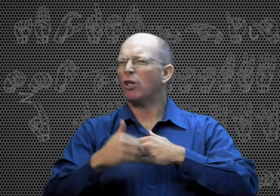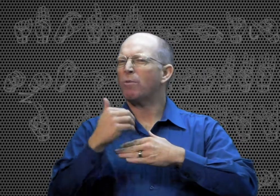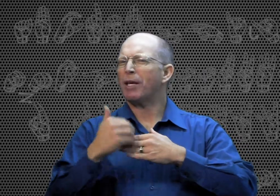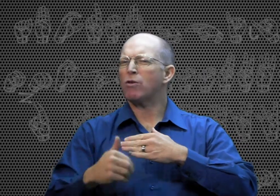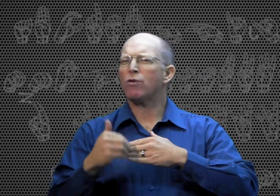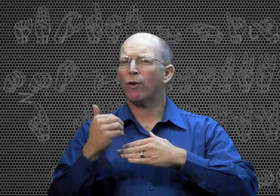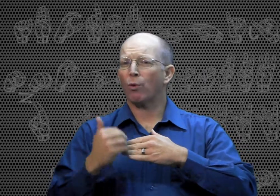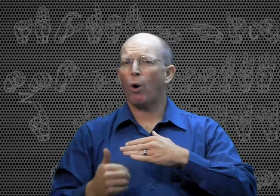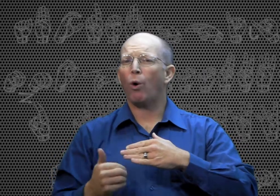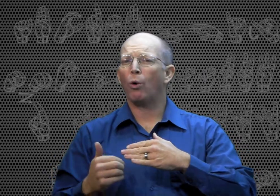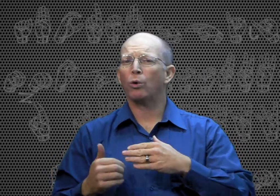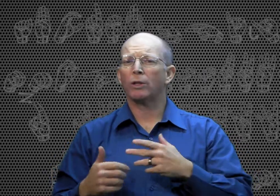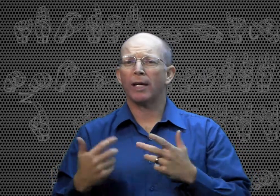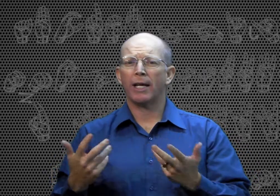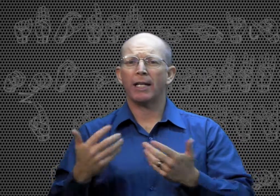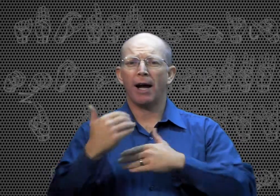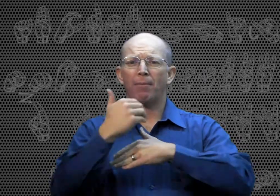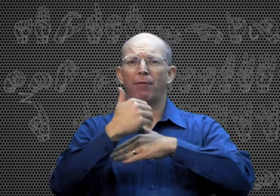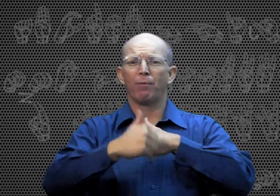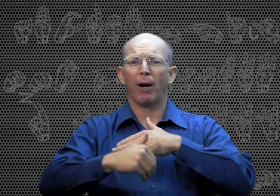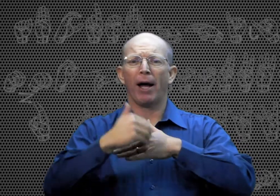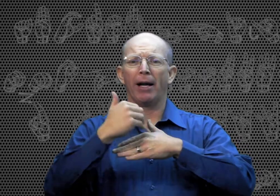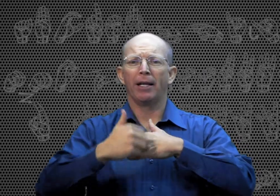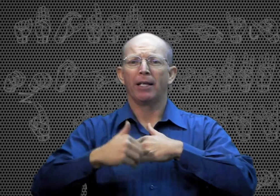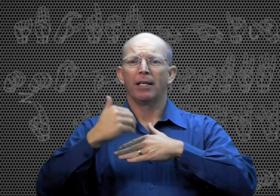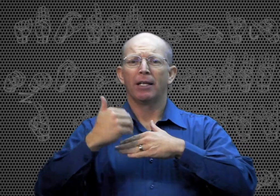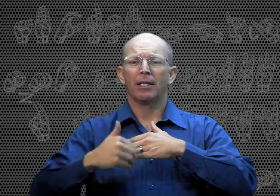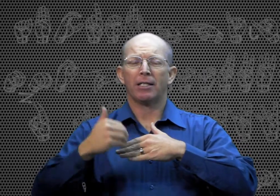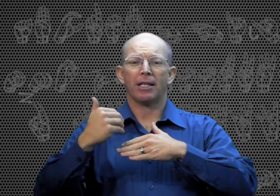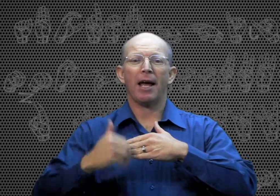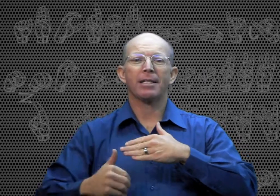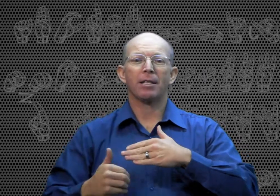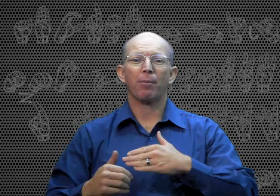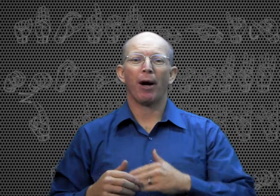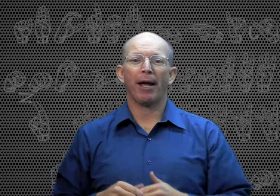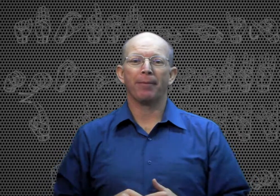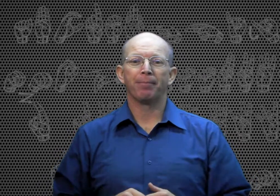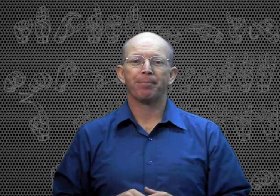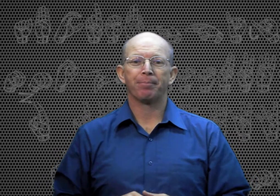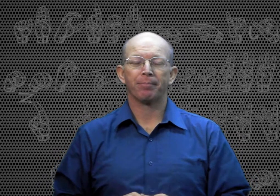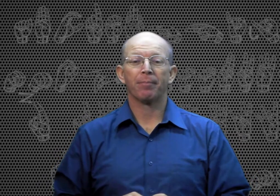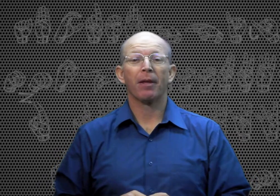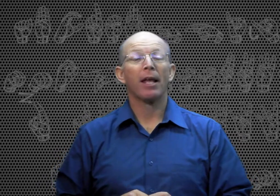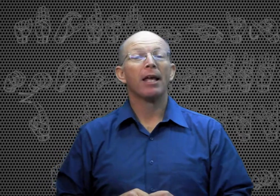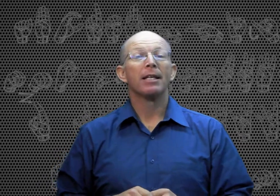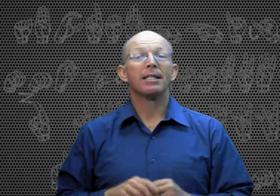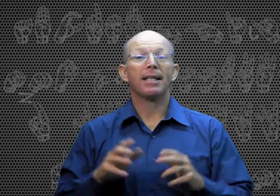This could also be used for ROLLS or any type of BREAD. Just slice the BREAD.